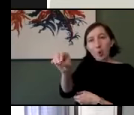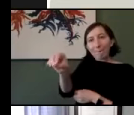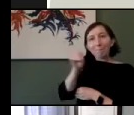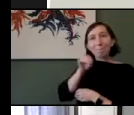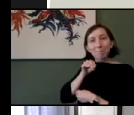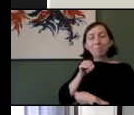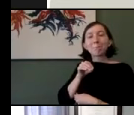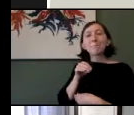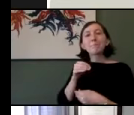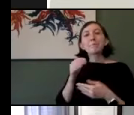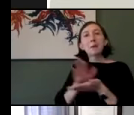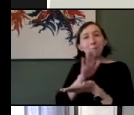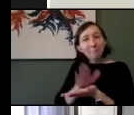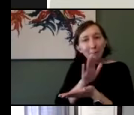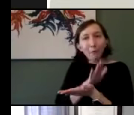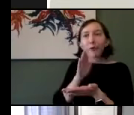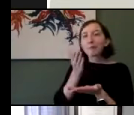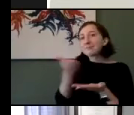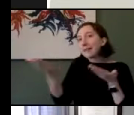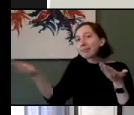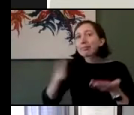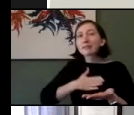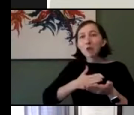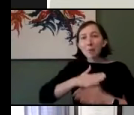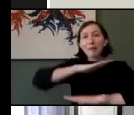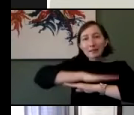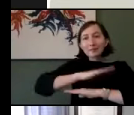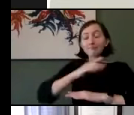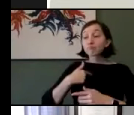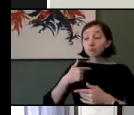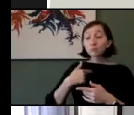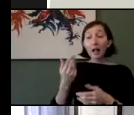I have used that successfully to pull the loop off of one ear.